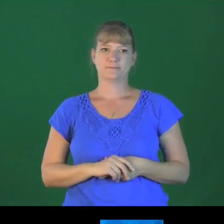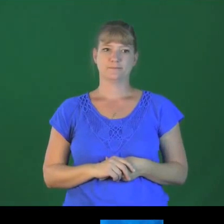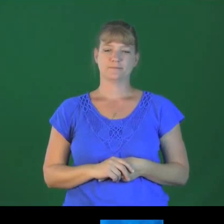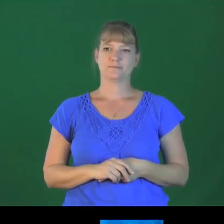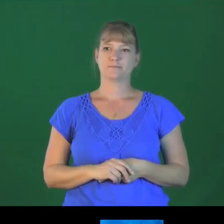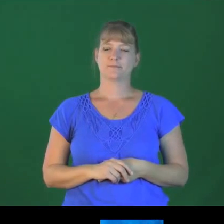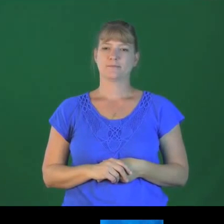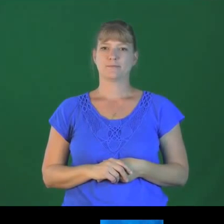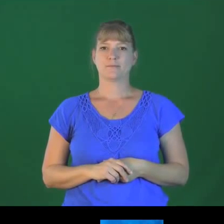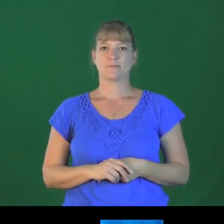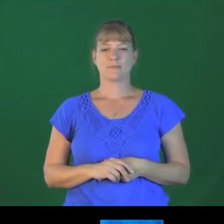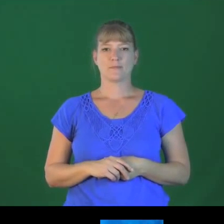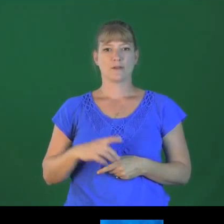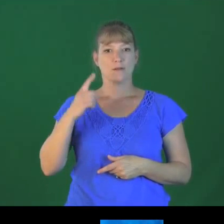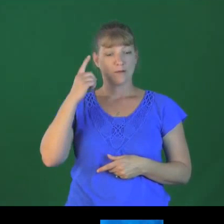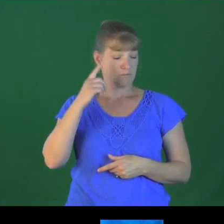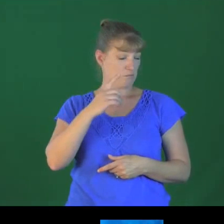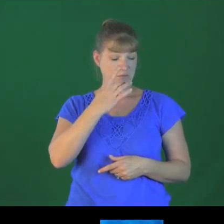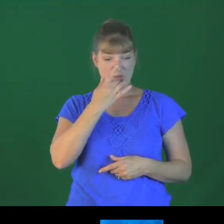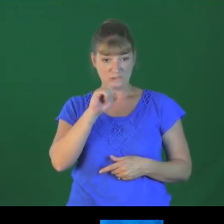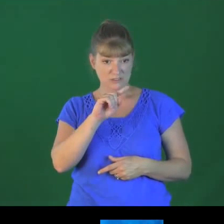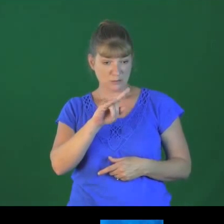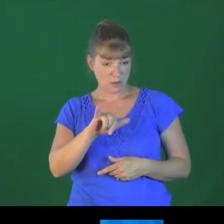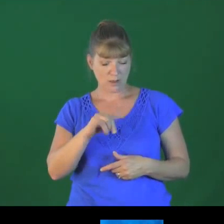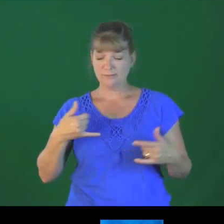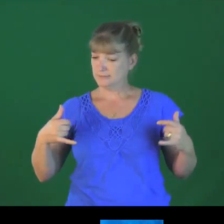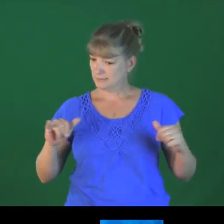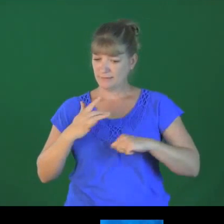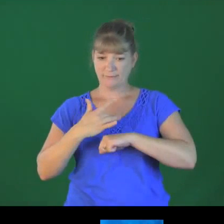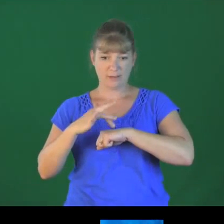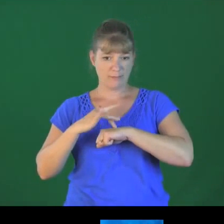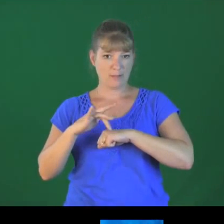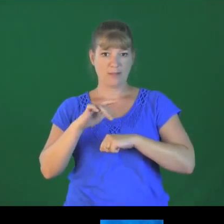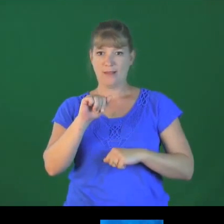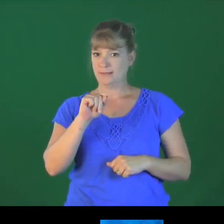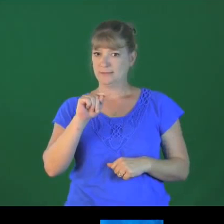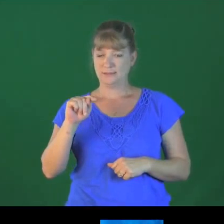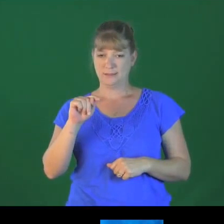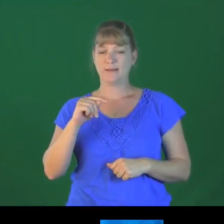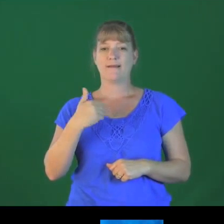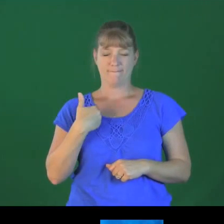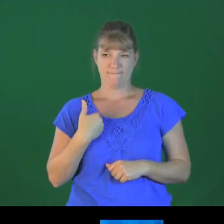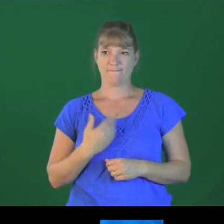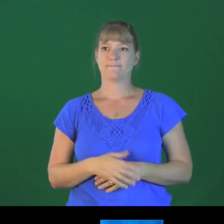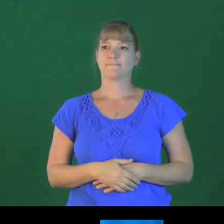For individuals, who prefer TTY, that's still available through AT&T.